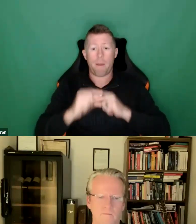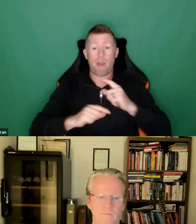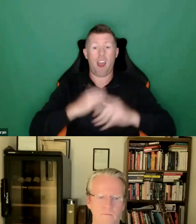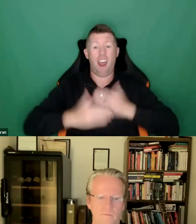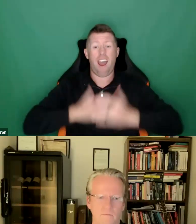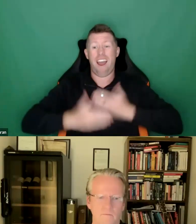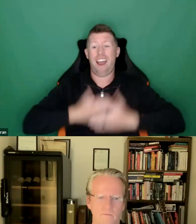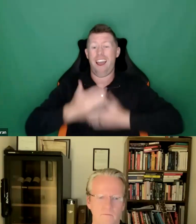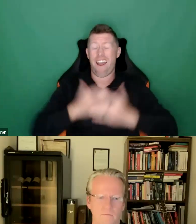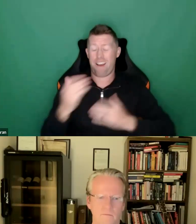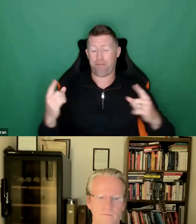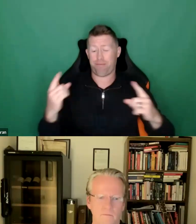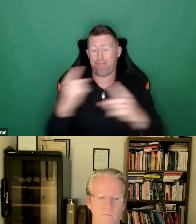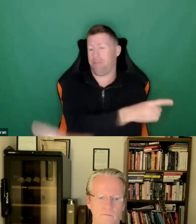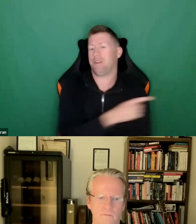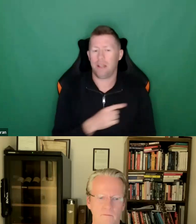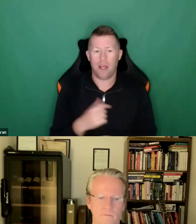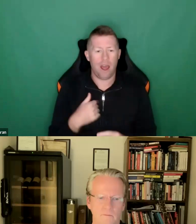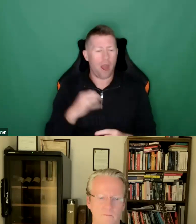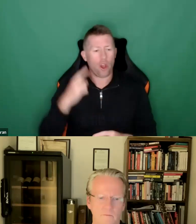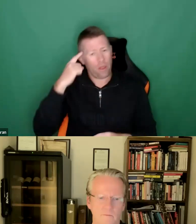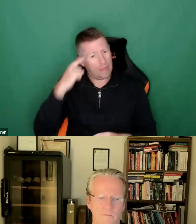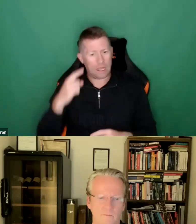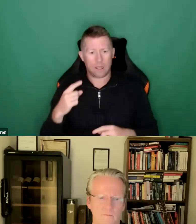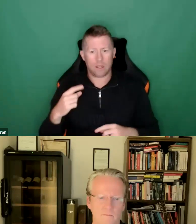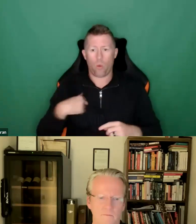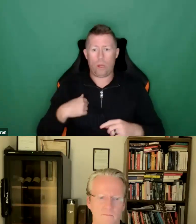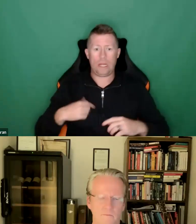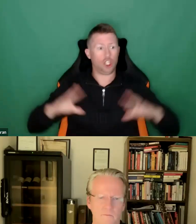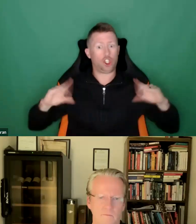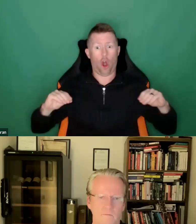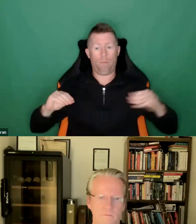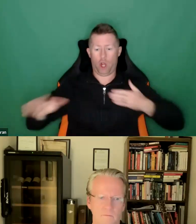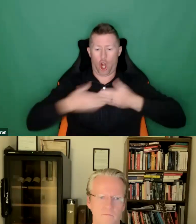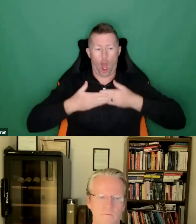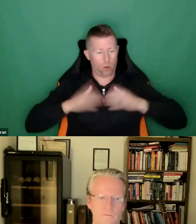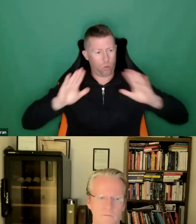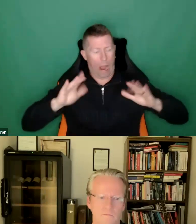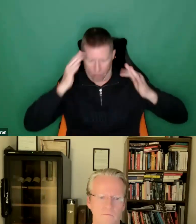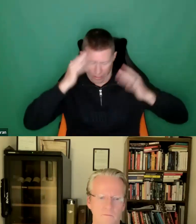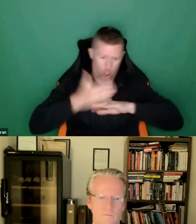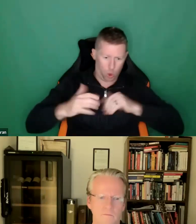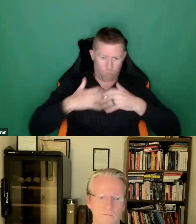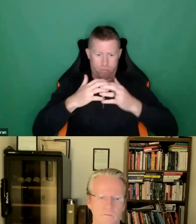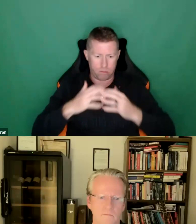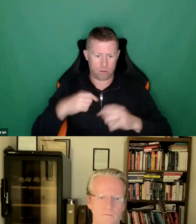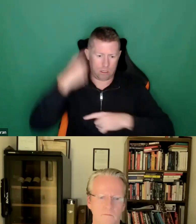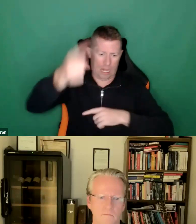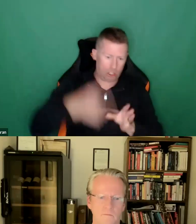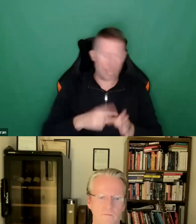stories, maybe policymakers along the line here thinking maybe we don't need to change the world tomorrow, maybe we can do a little